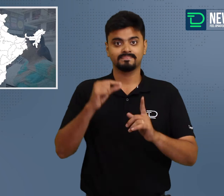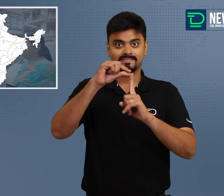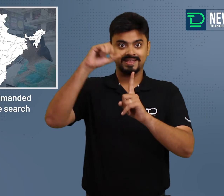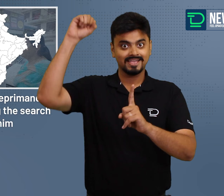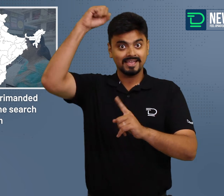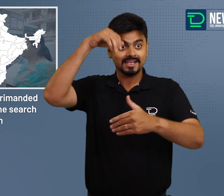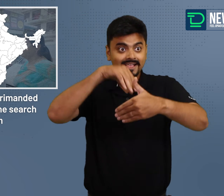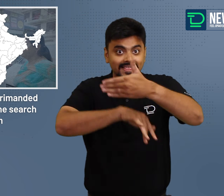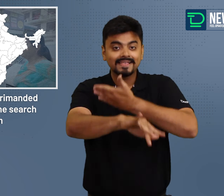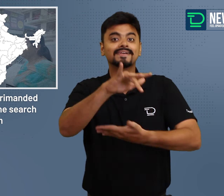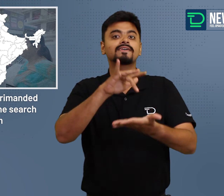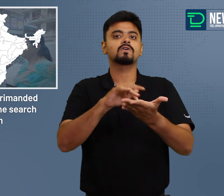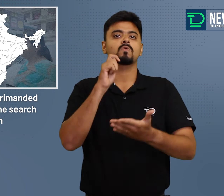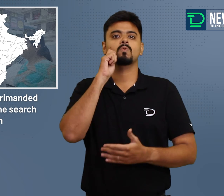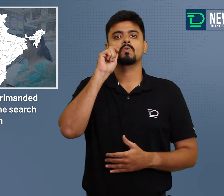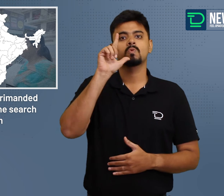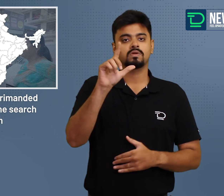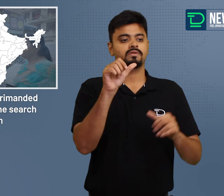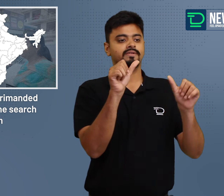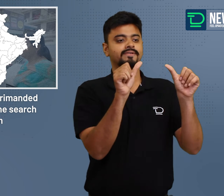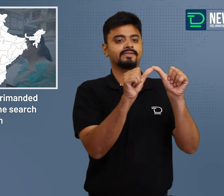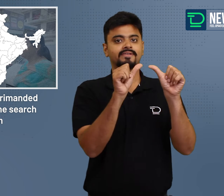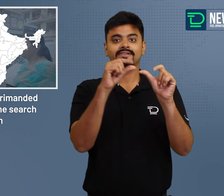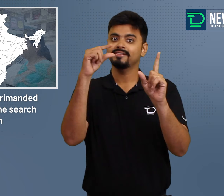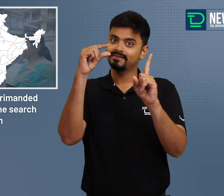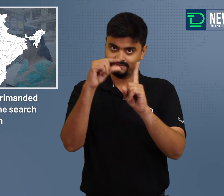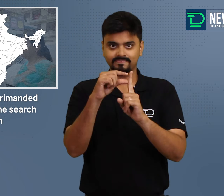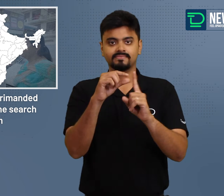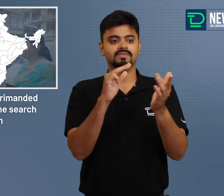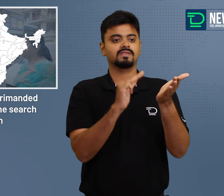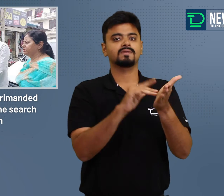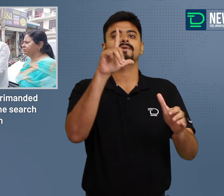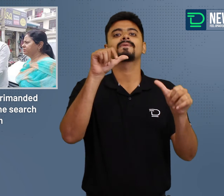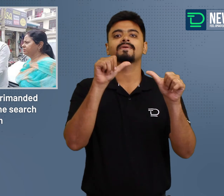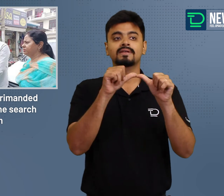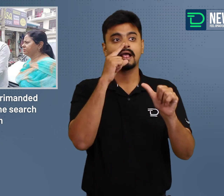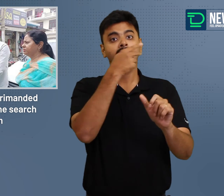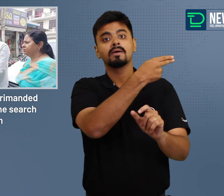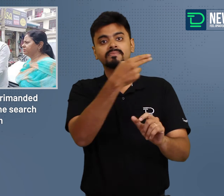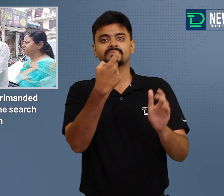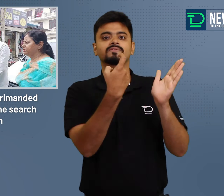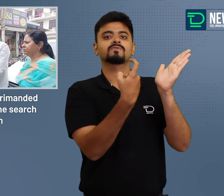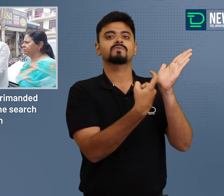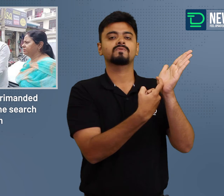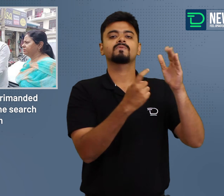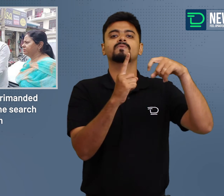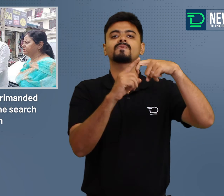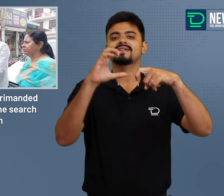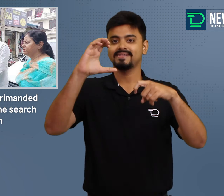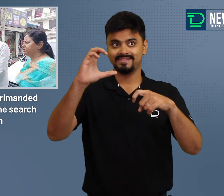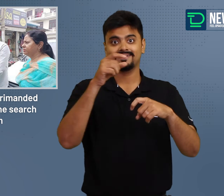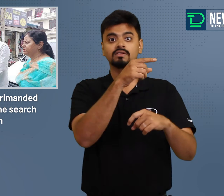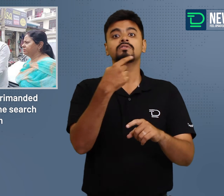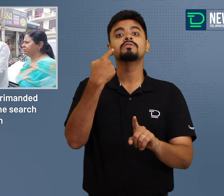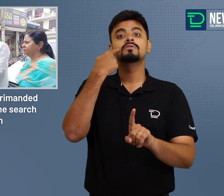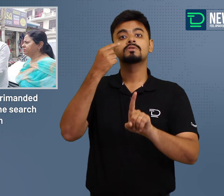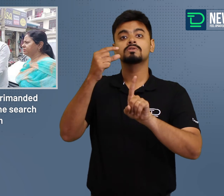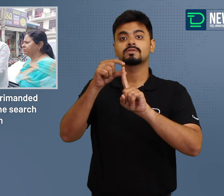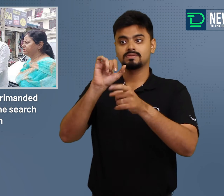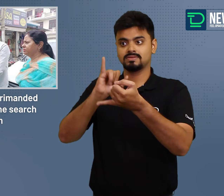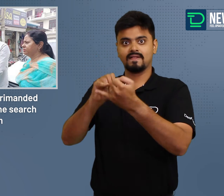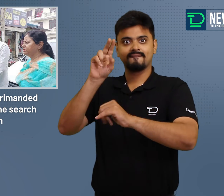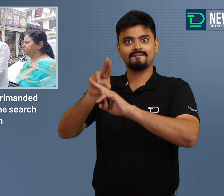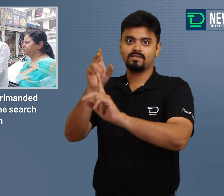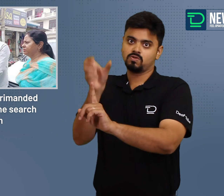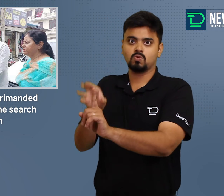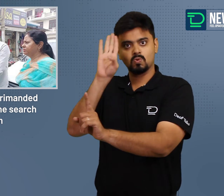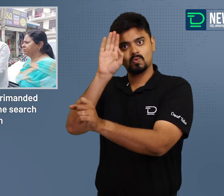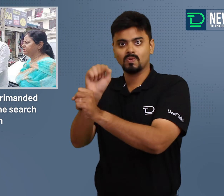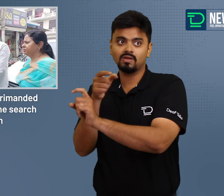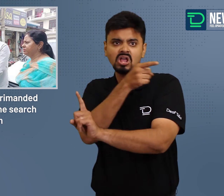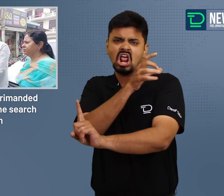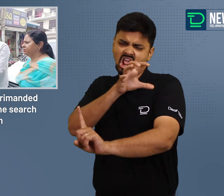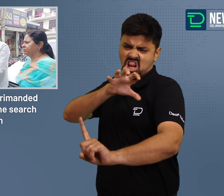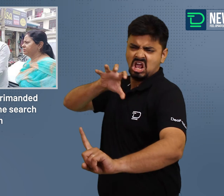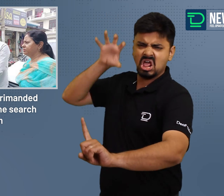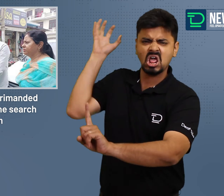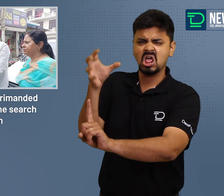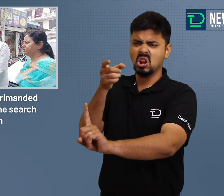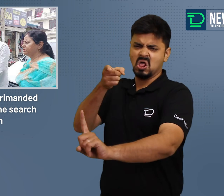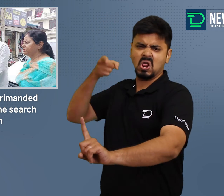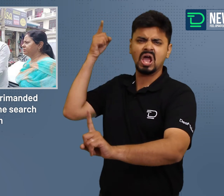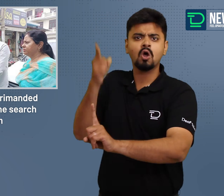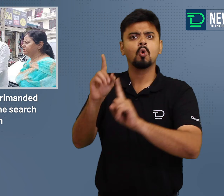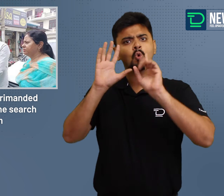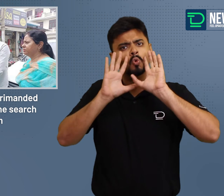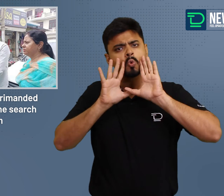Aam Aadmi Party’s Ludhiana (Punjab) South MLA Rajinderpal Kaur Chhina reprimanded an IPS officer in full public view